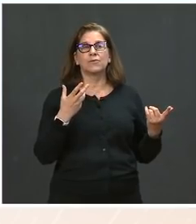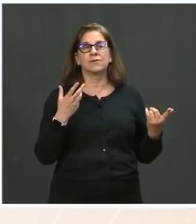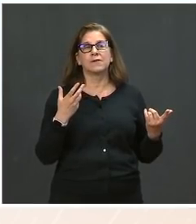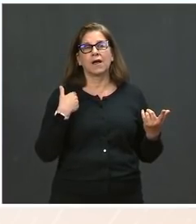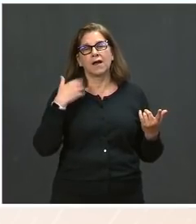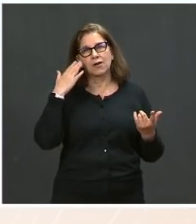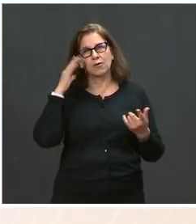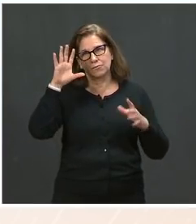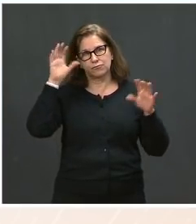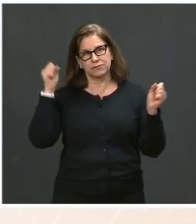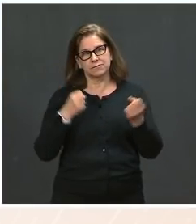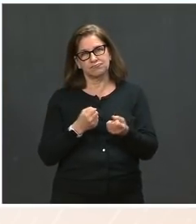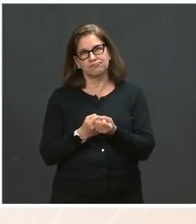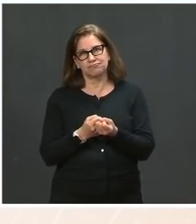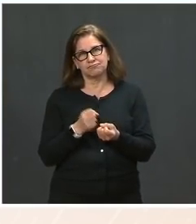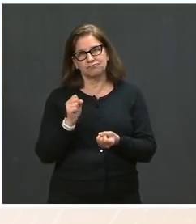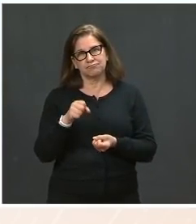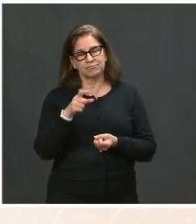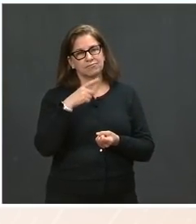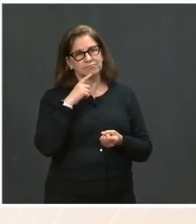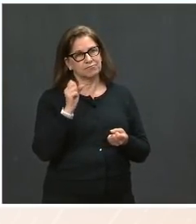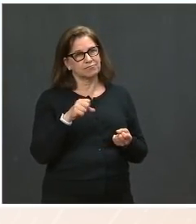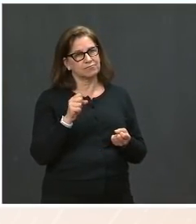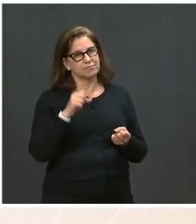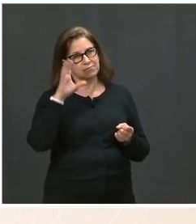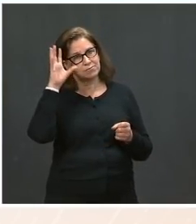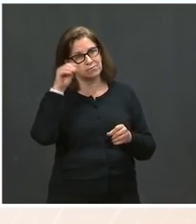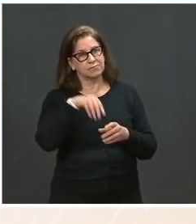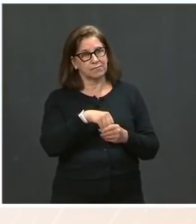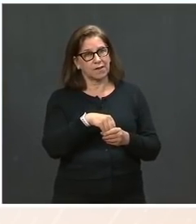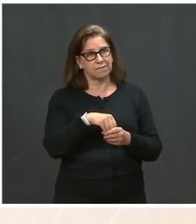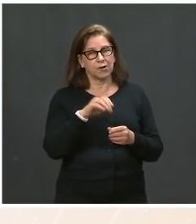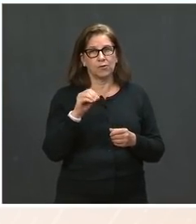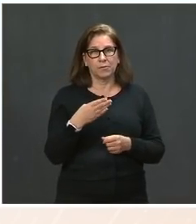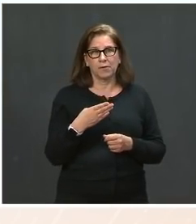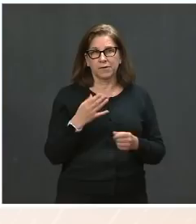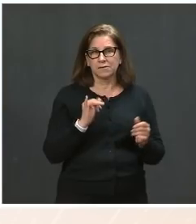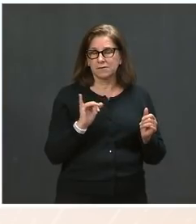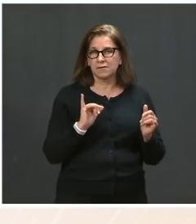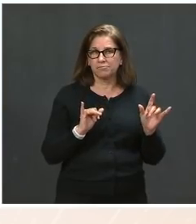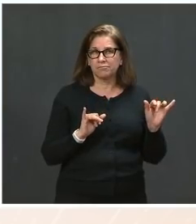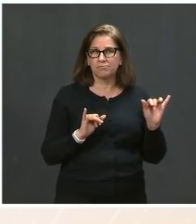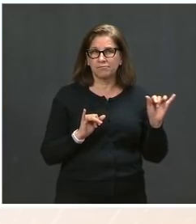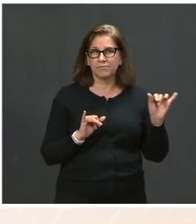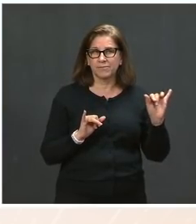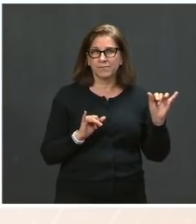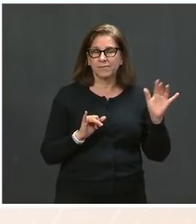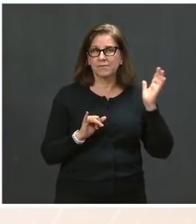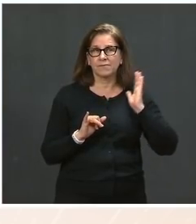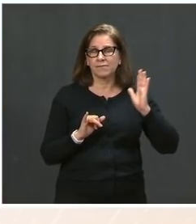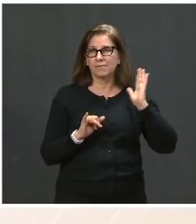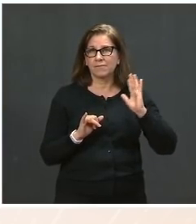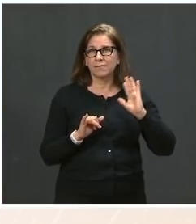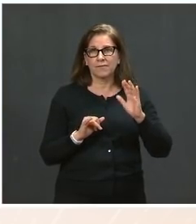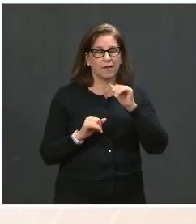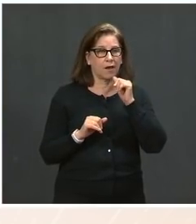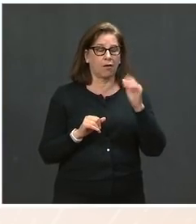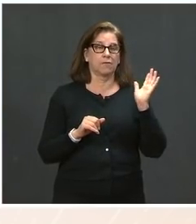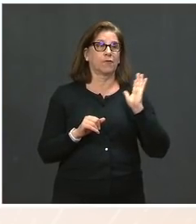In terms of his engagement with President Obama, they are -- they're not just former colleagues, I guess you'd call them, as President and Vice President,